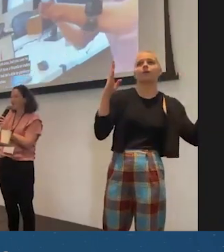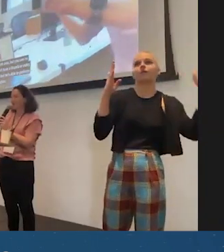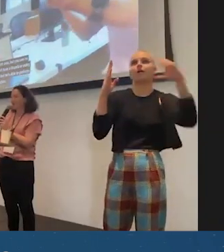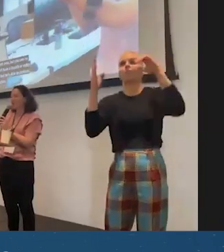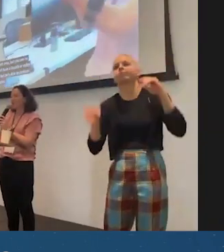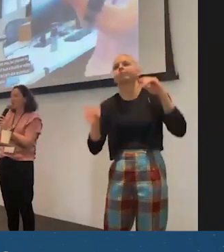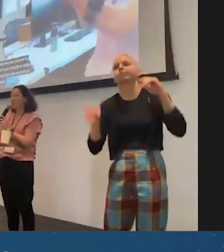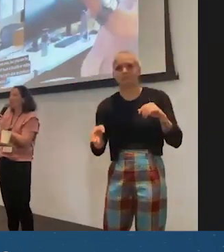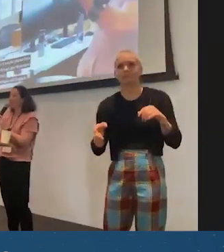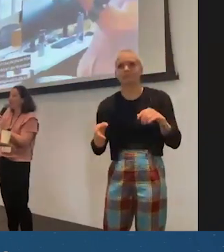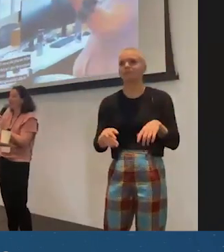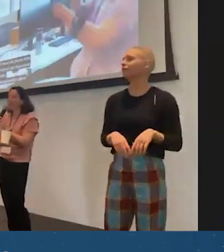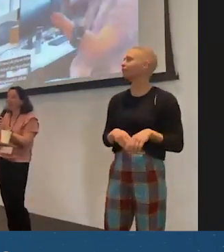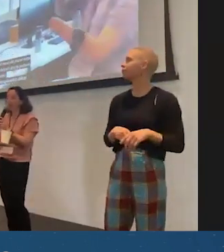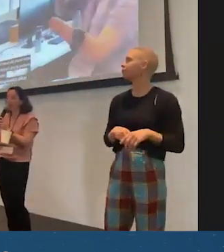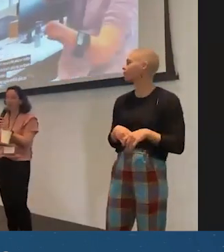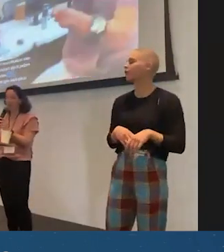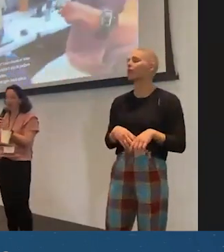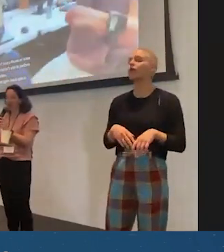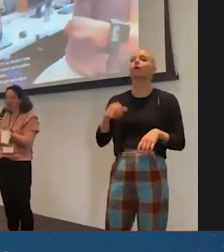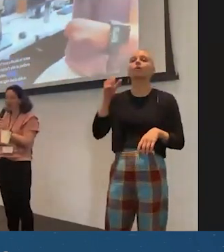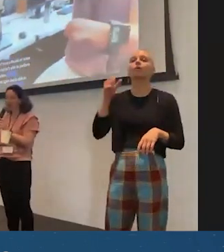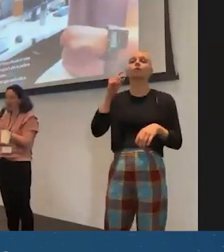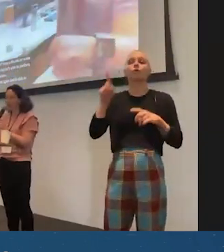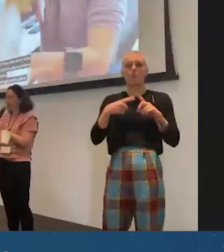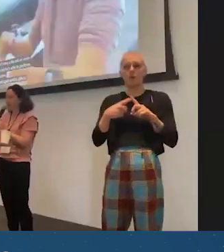So when we think about considering everyone,